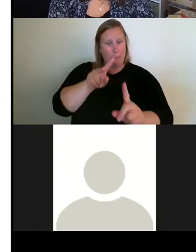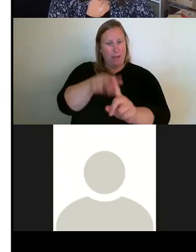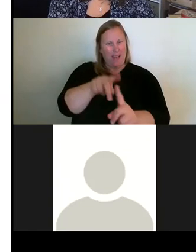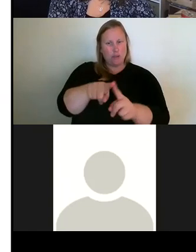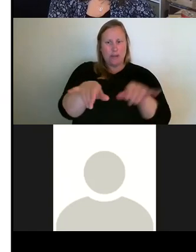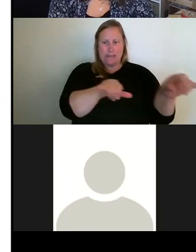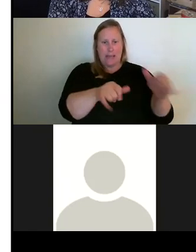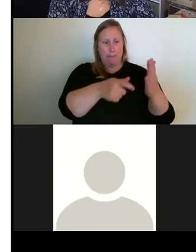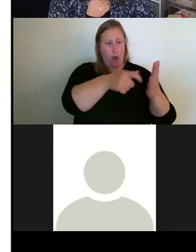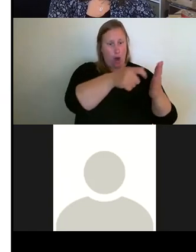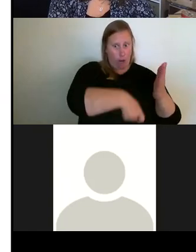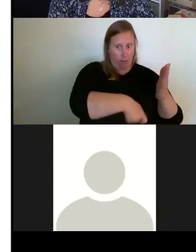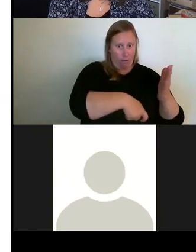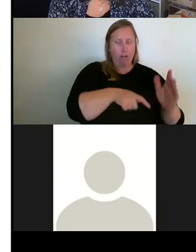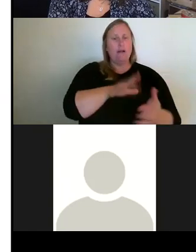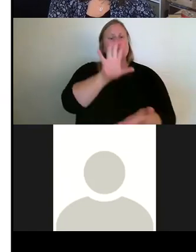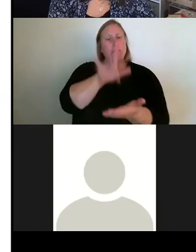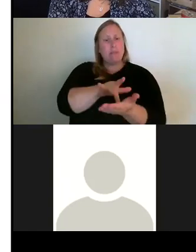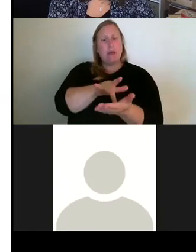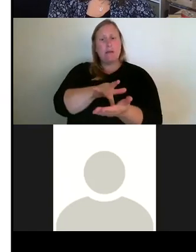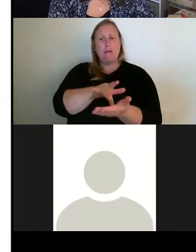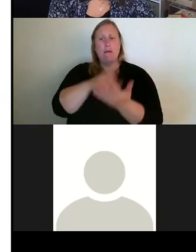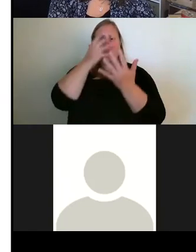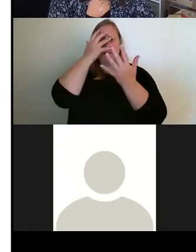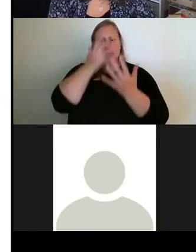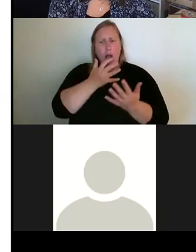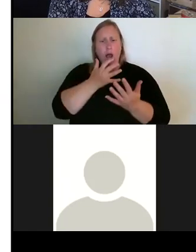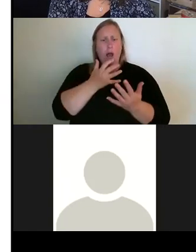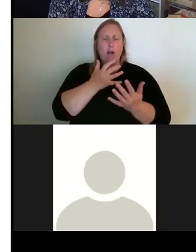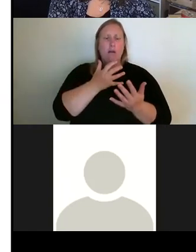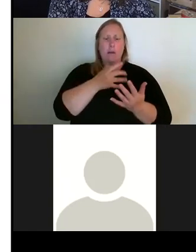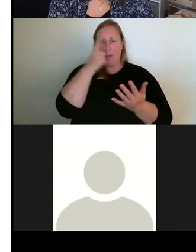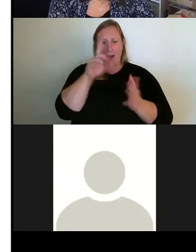The middle one is black background or dark charcoal with white text.